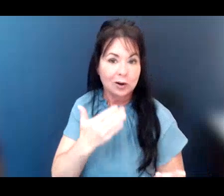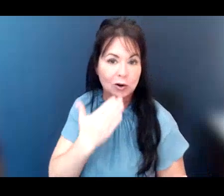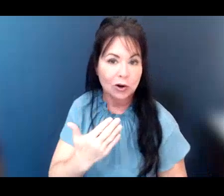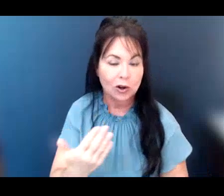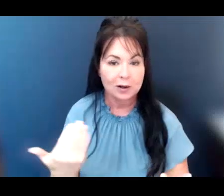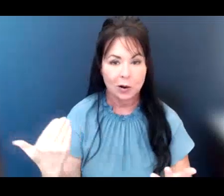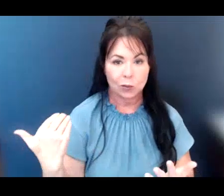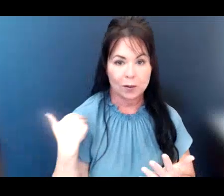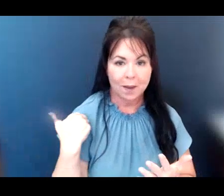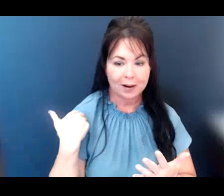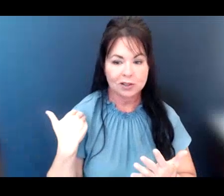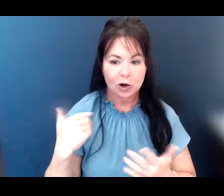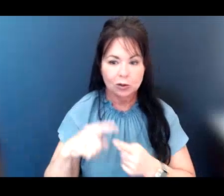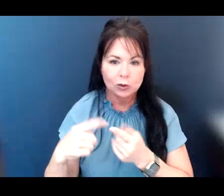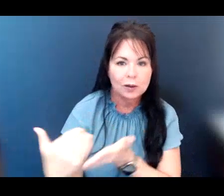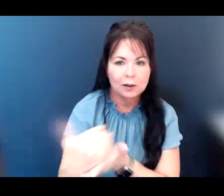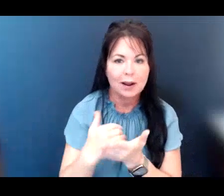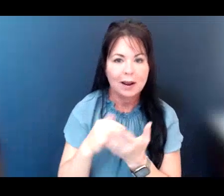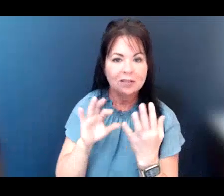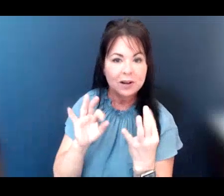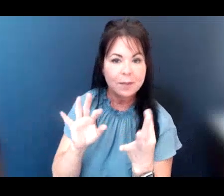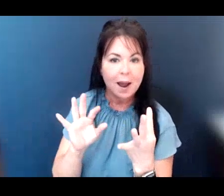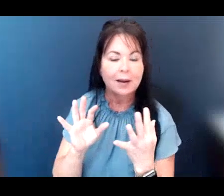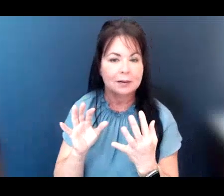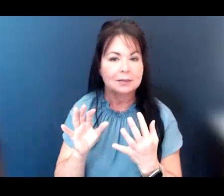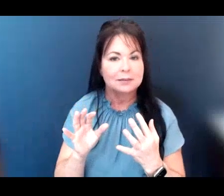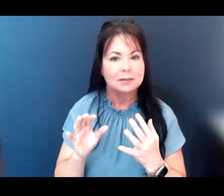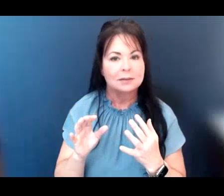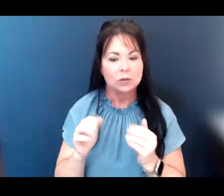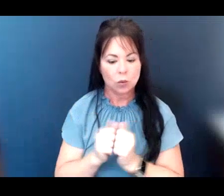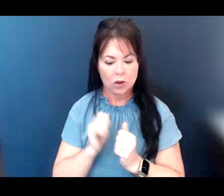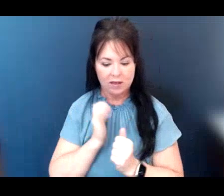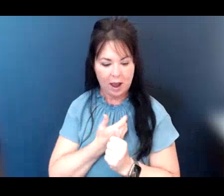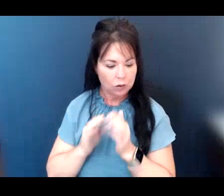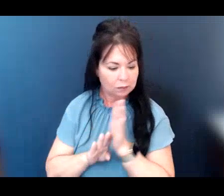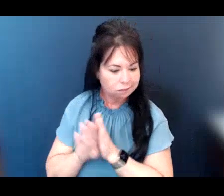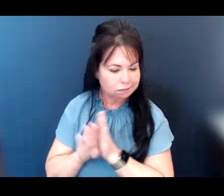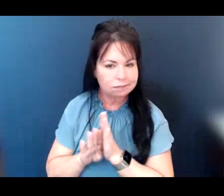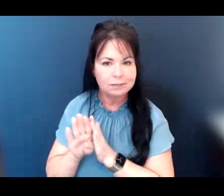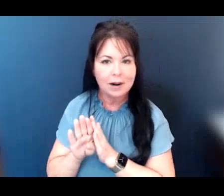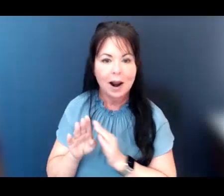but the reminder that we need feedback from all of our users, including folks with disabilities.